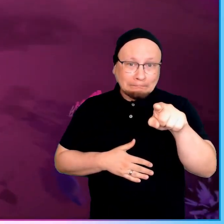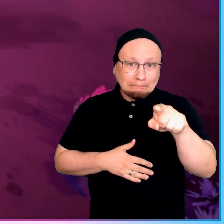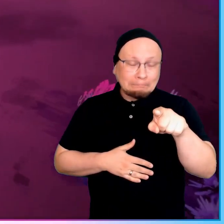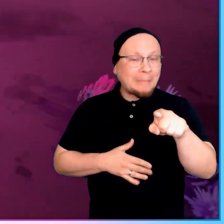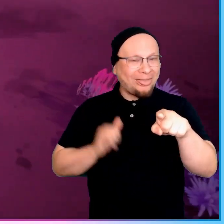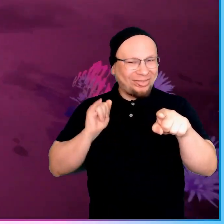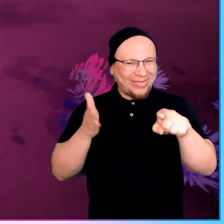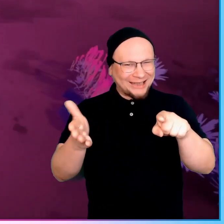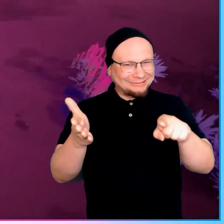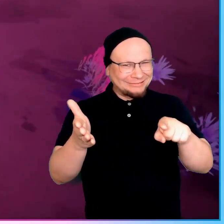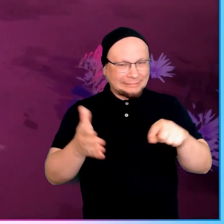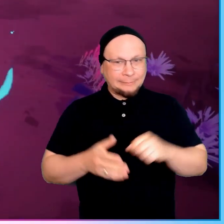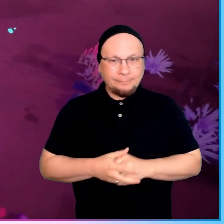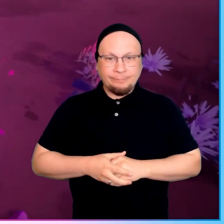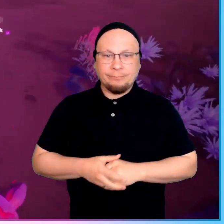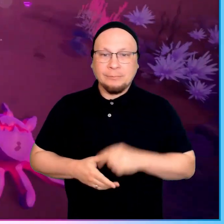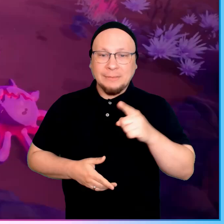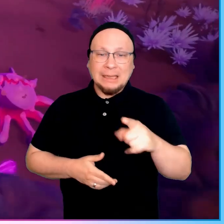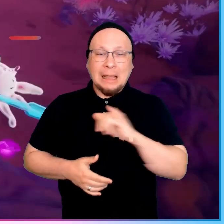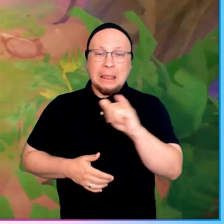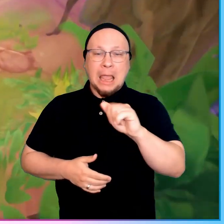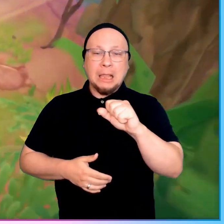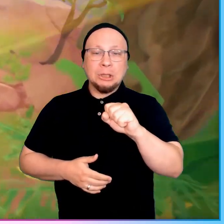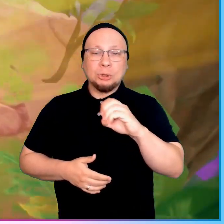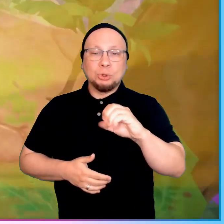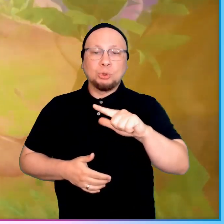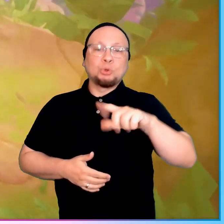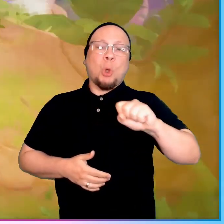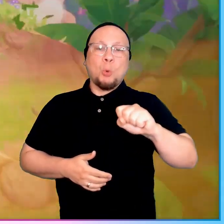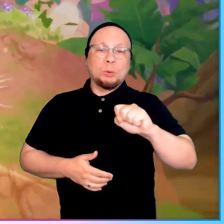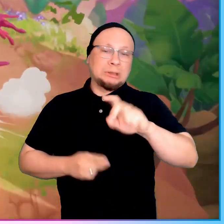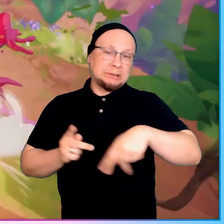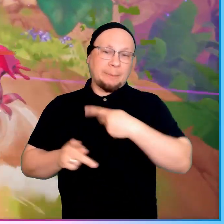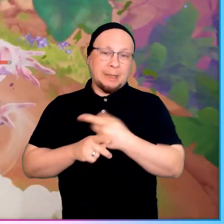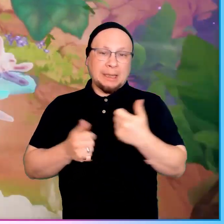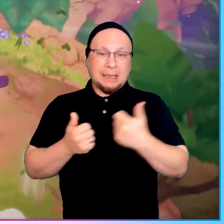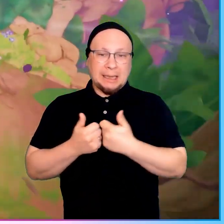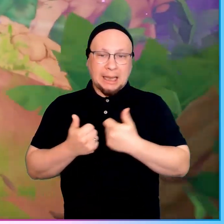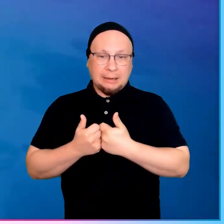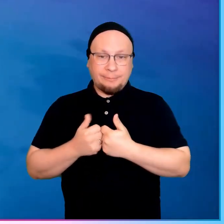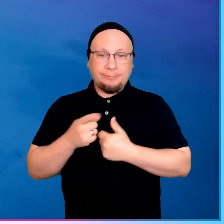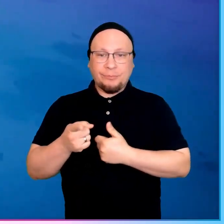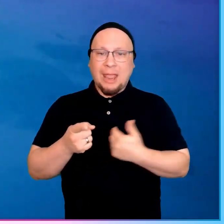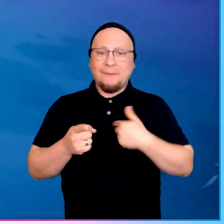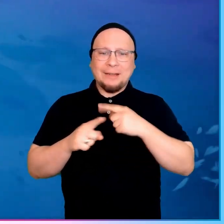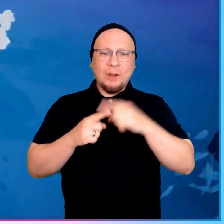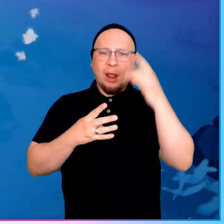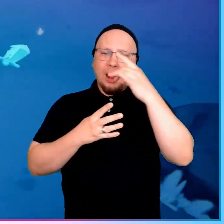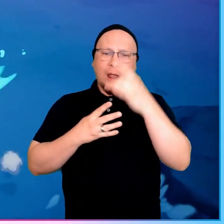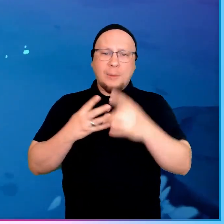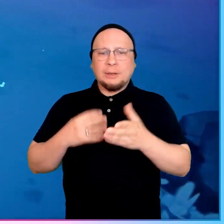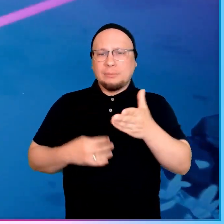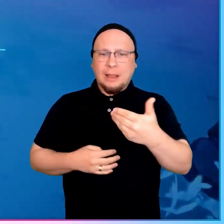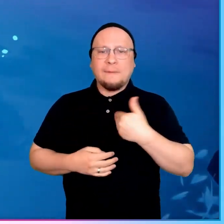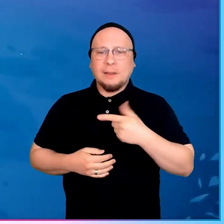In this adorable Souls-Like 3D action adventure game, you have a myriad of options available to make the experience more accessible.